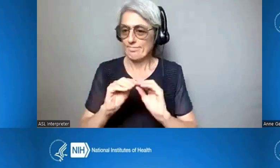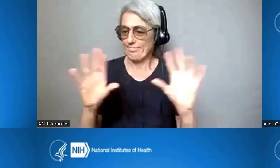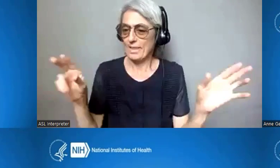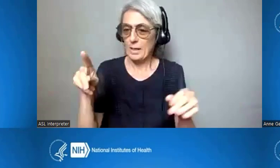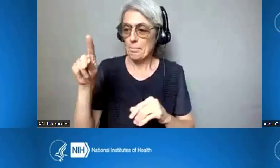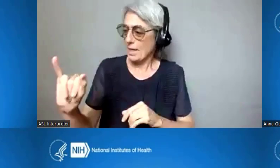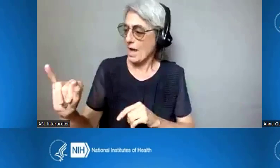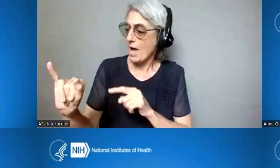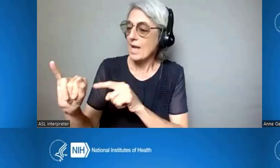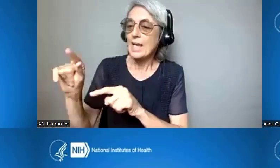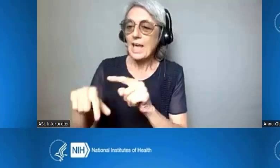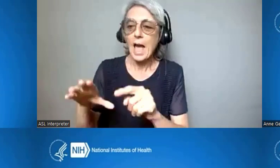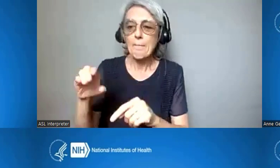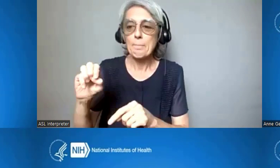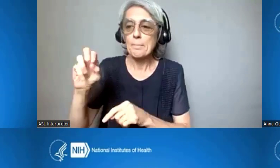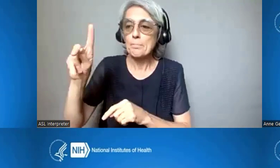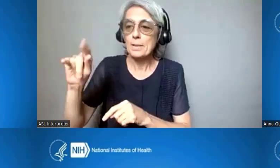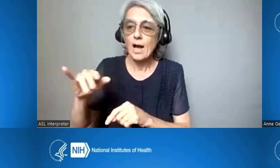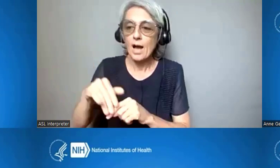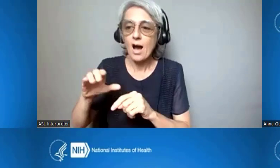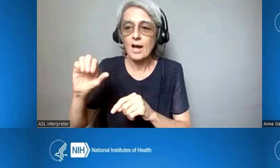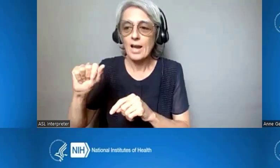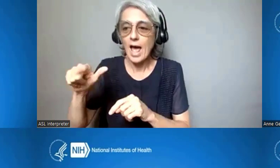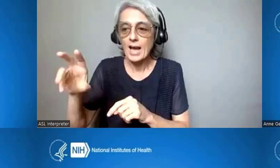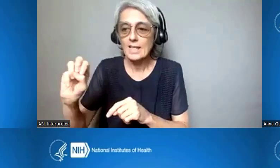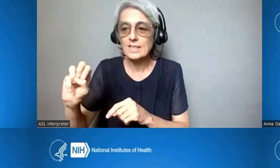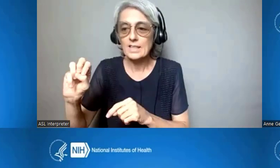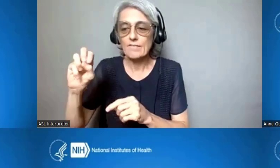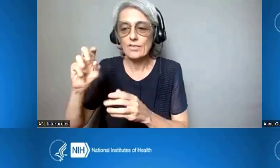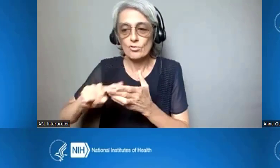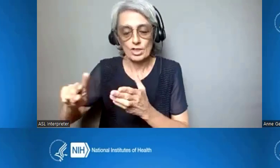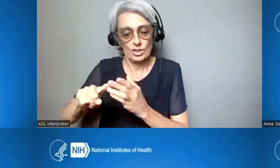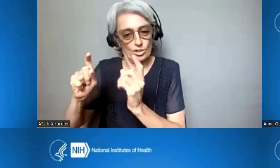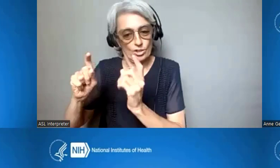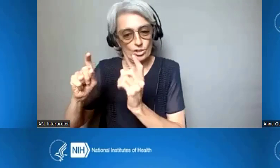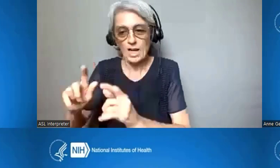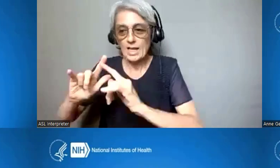of an active NIH research grant at the time of an R15 award.